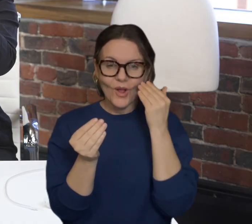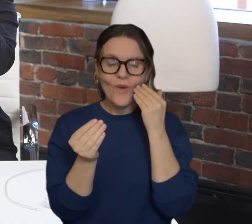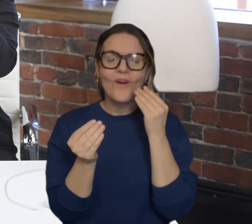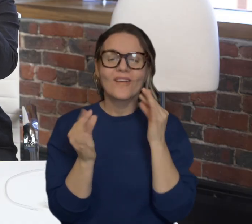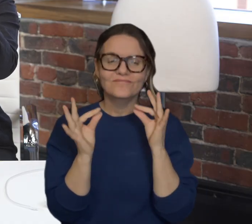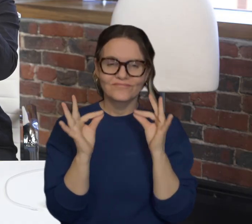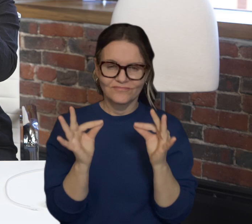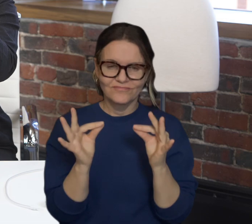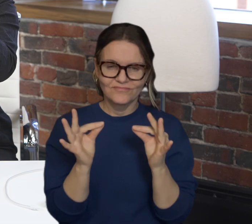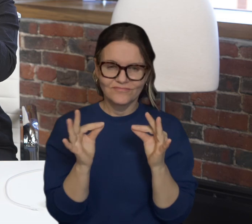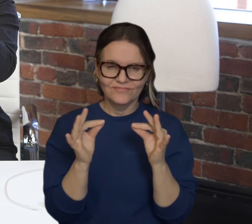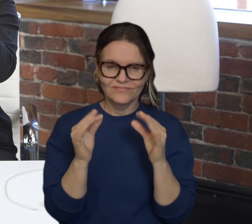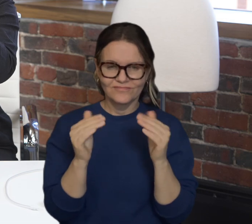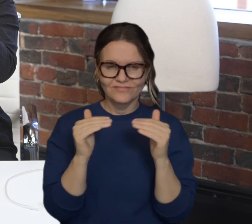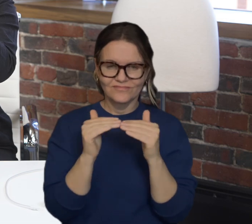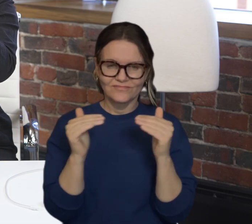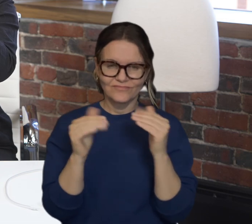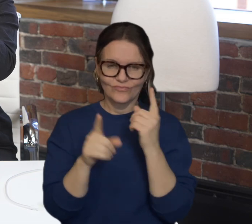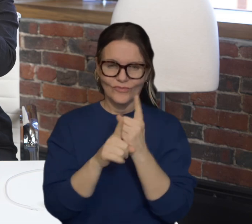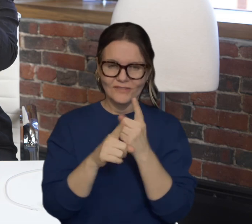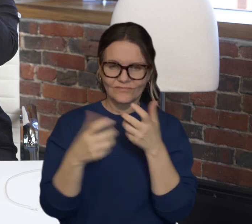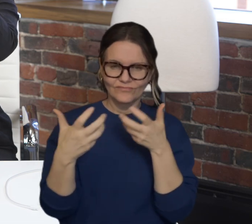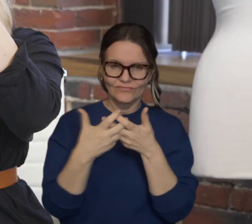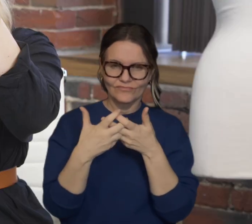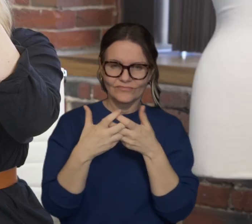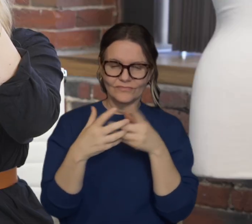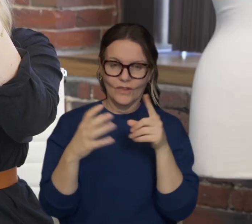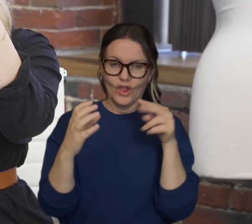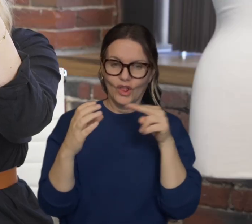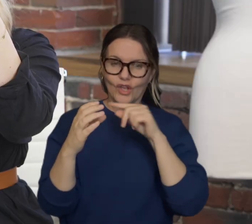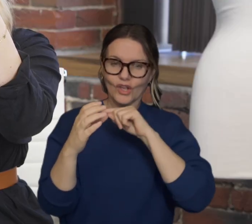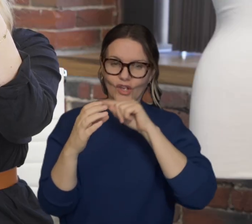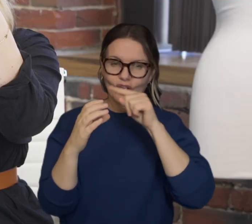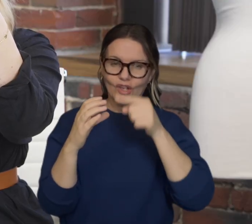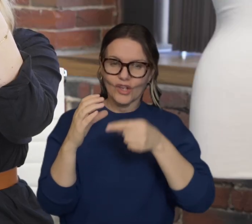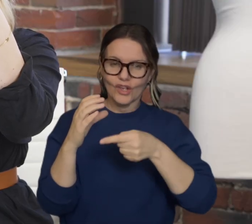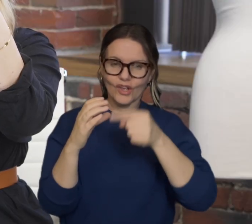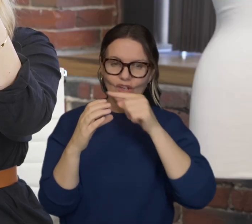an easy way to know that you have your pieces lined up is at the top of both of these